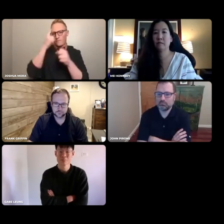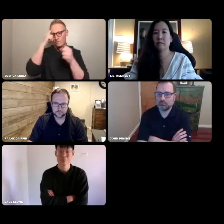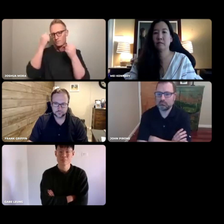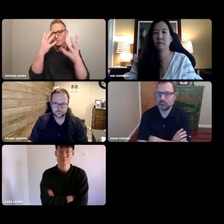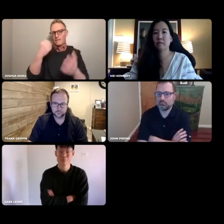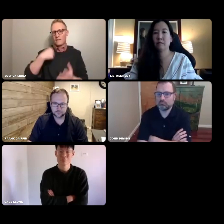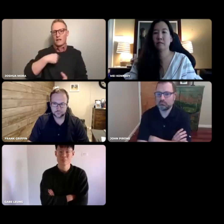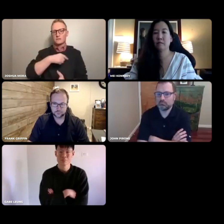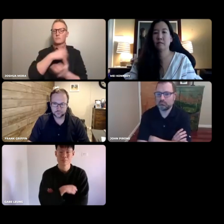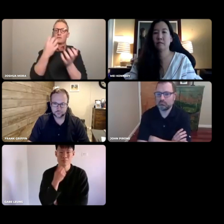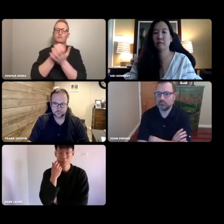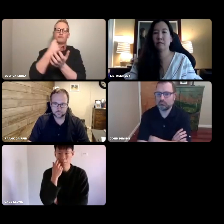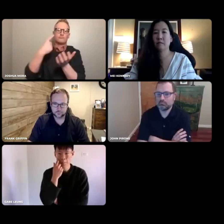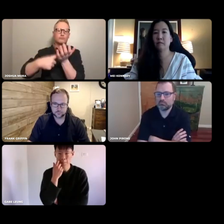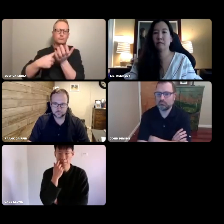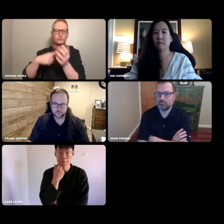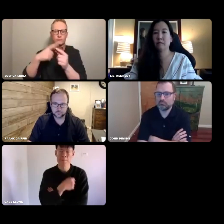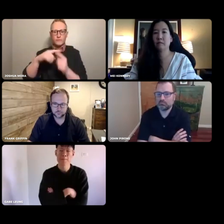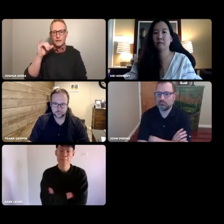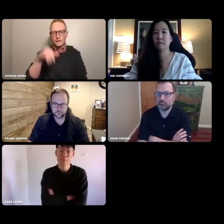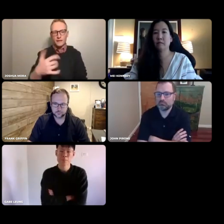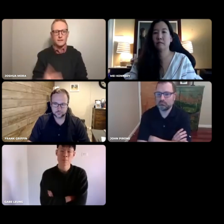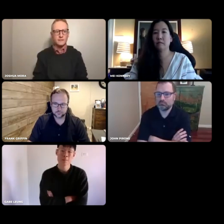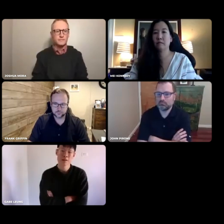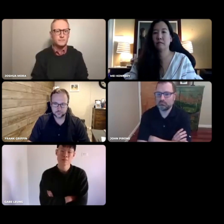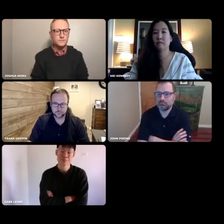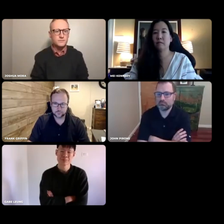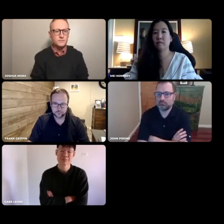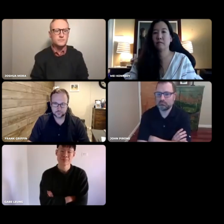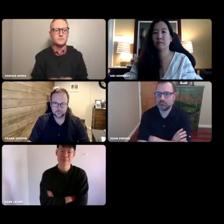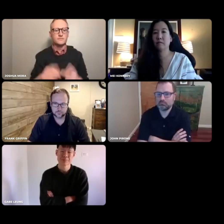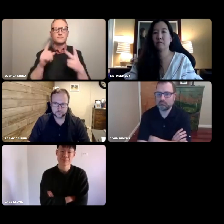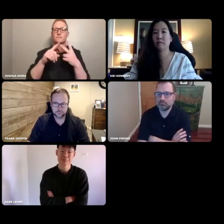We're focused on online learning. It's been a tough experience.